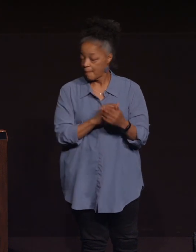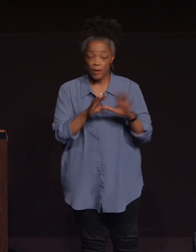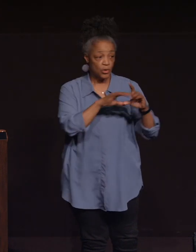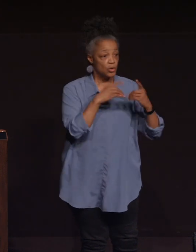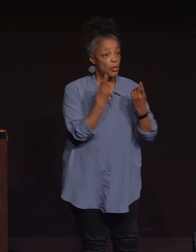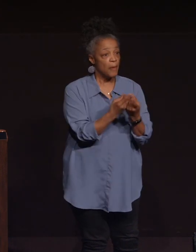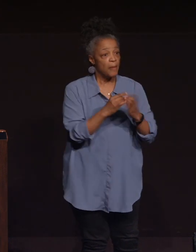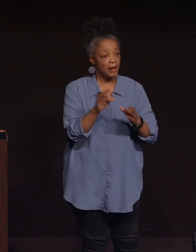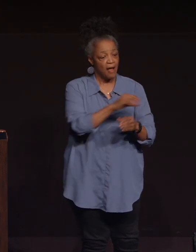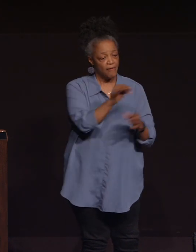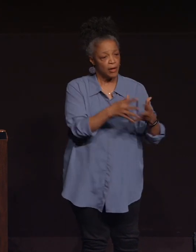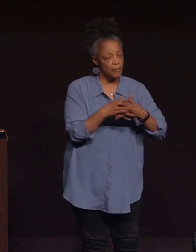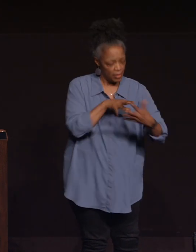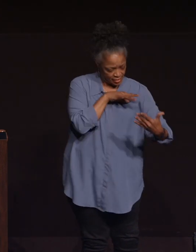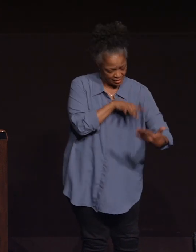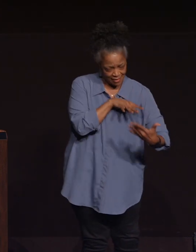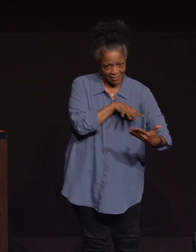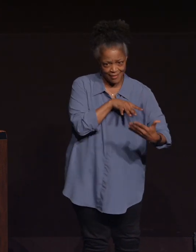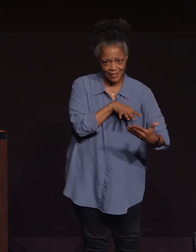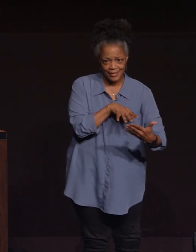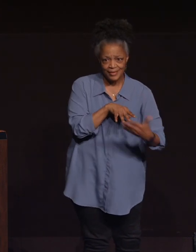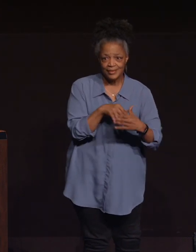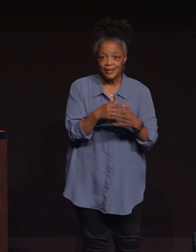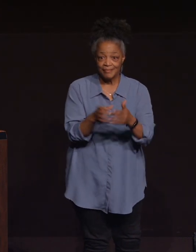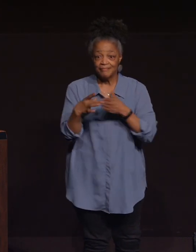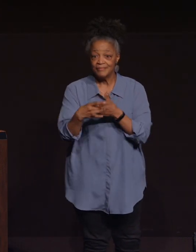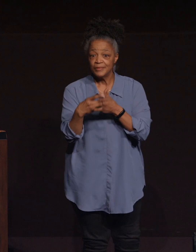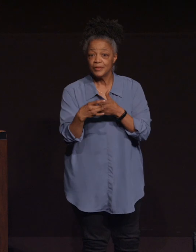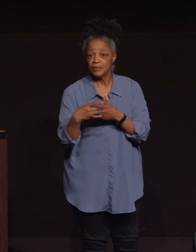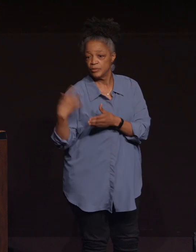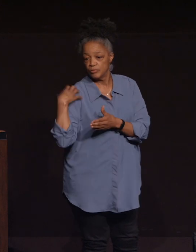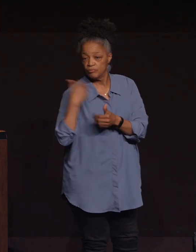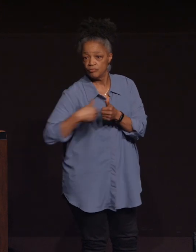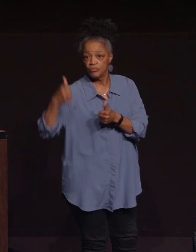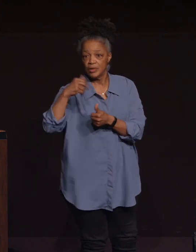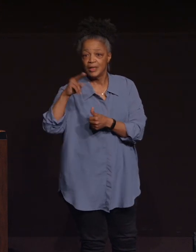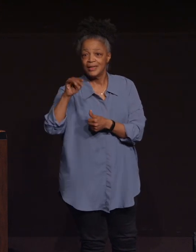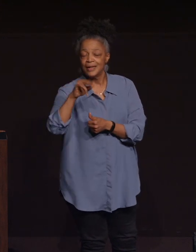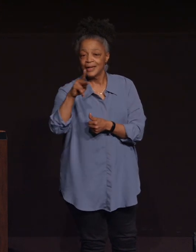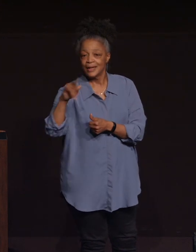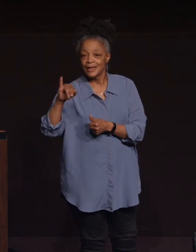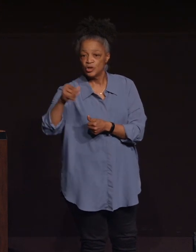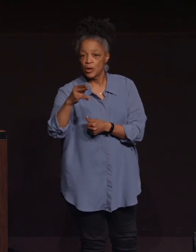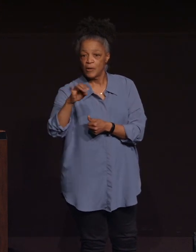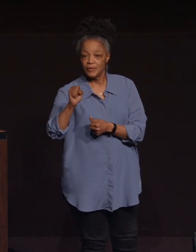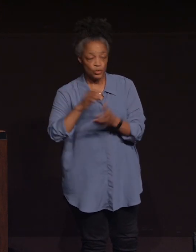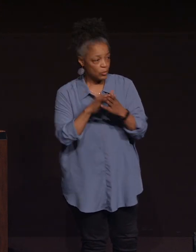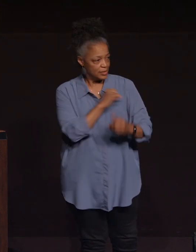African American Studies helmed brilliantly by chair Professor Nikki Jones, with incredible staff support from